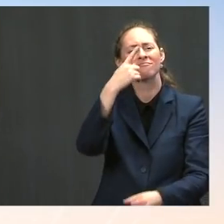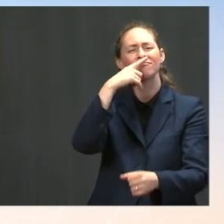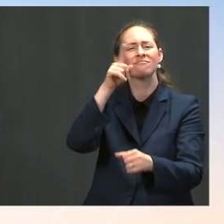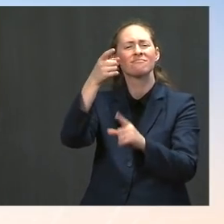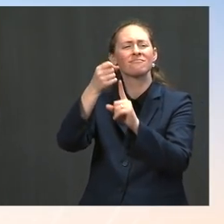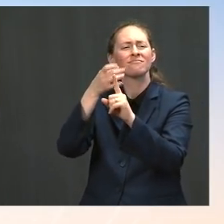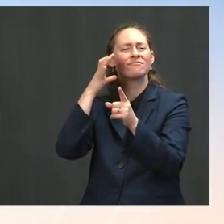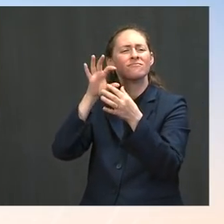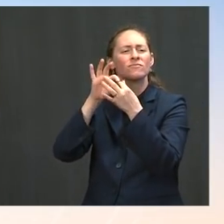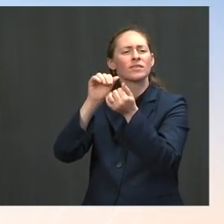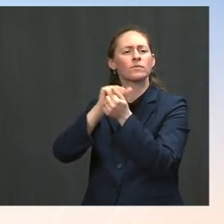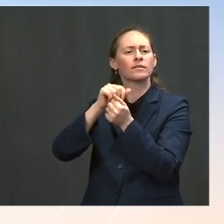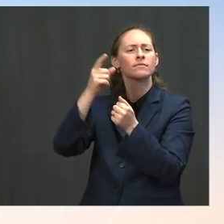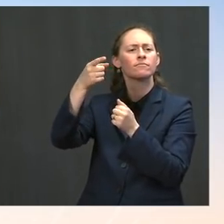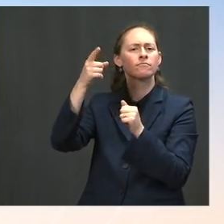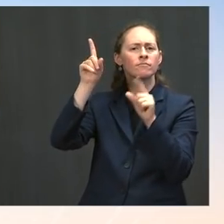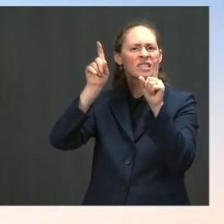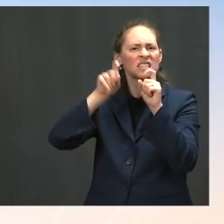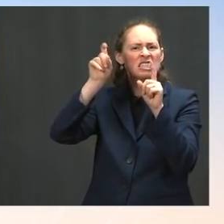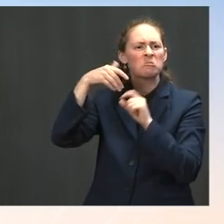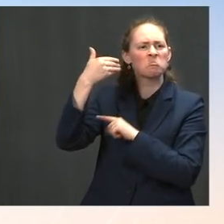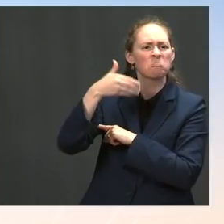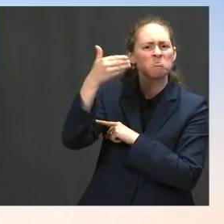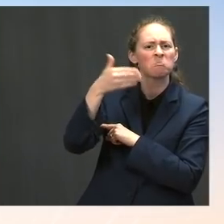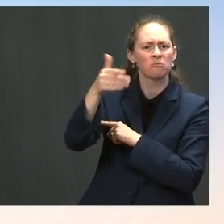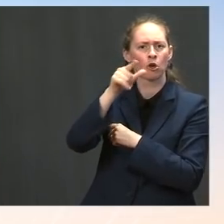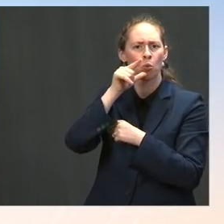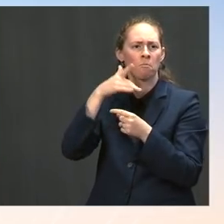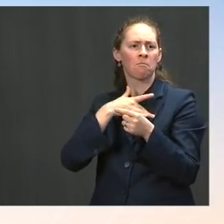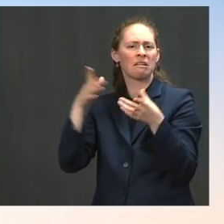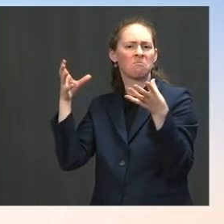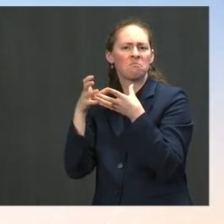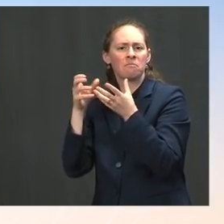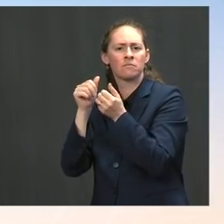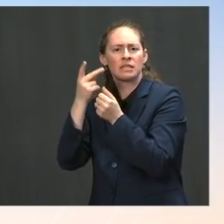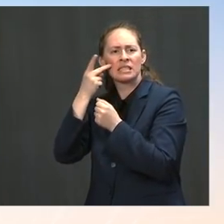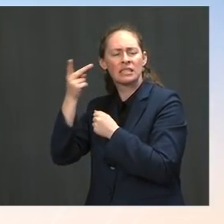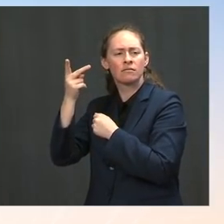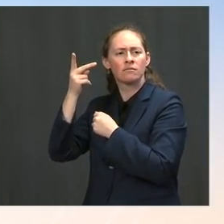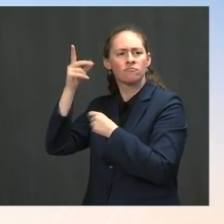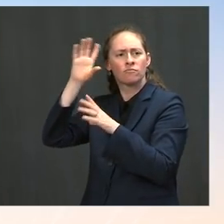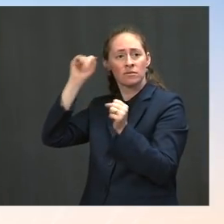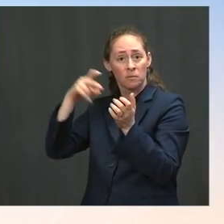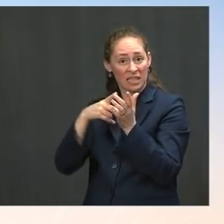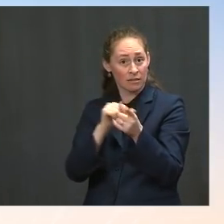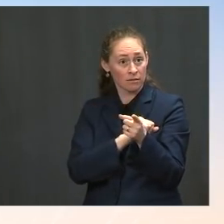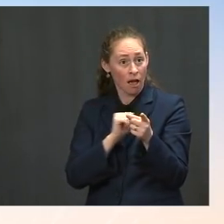for those who are close to the President? So is the President and senior staffers -- are they receiving those daily PCR testing